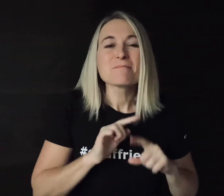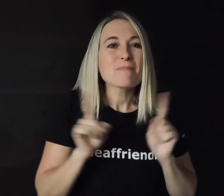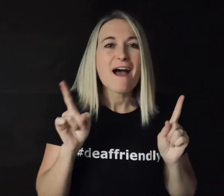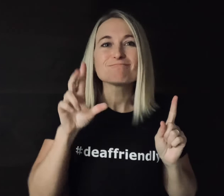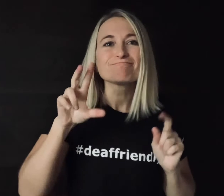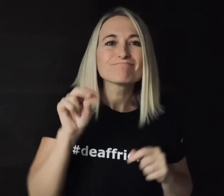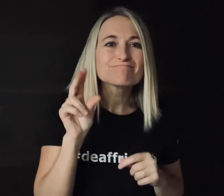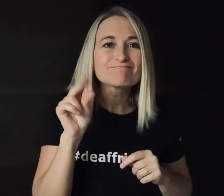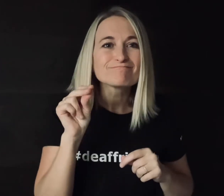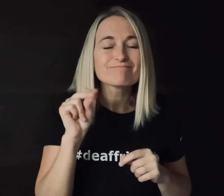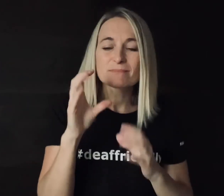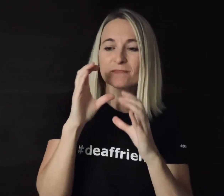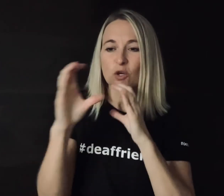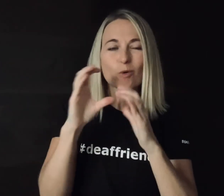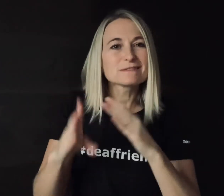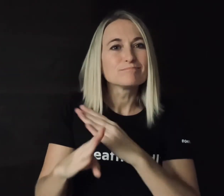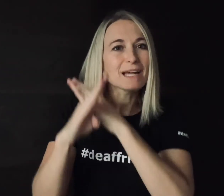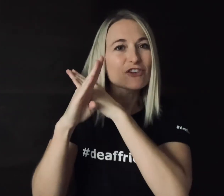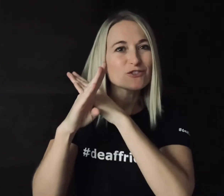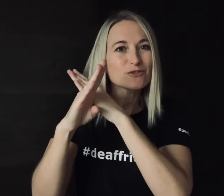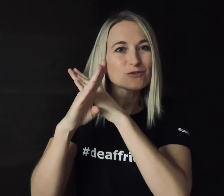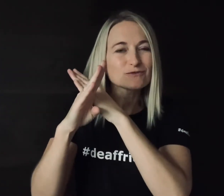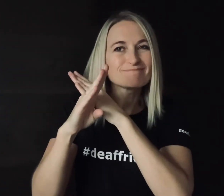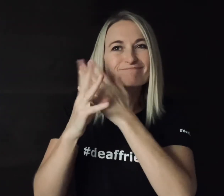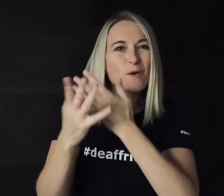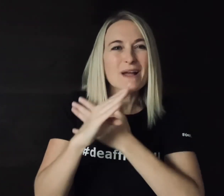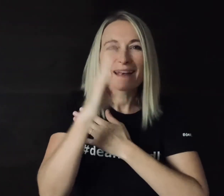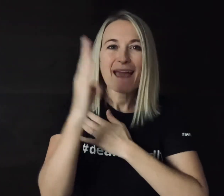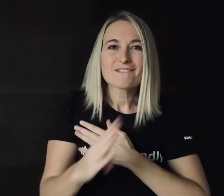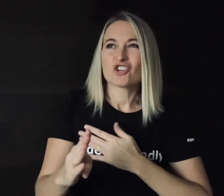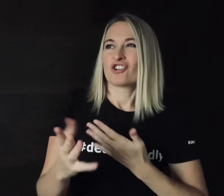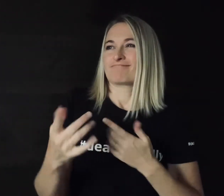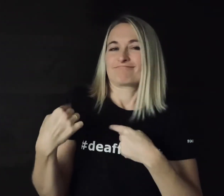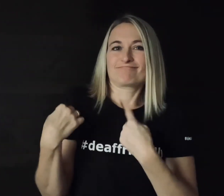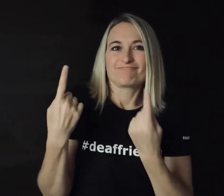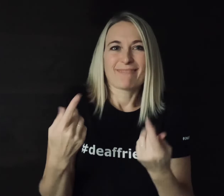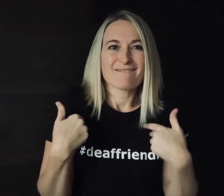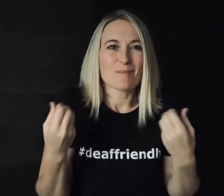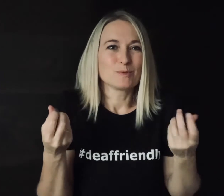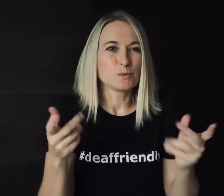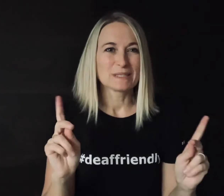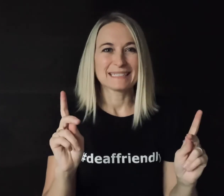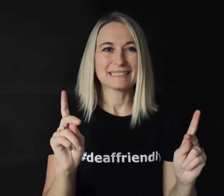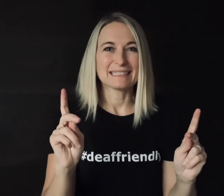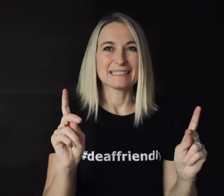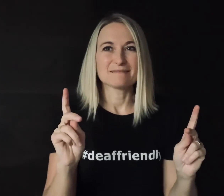But no - there’s a communication barrier. Therefore, I never had that opportunity…